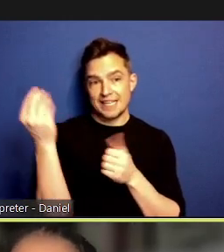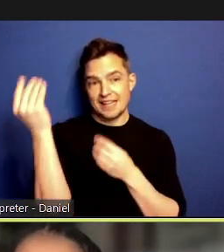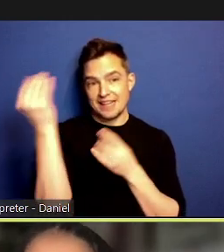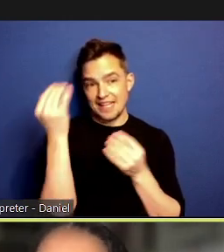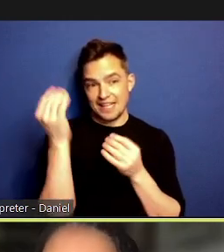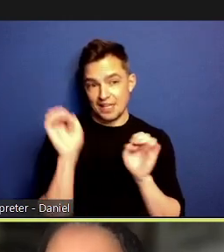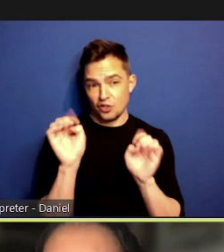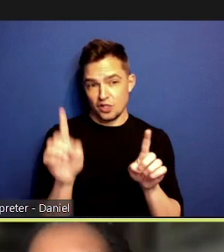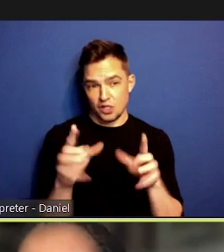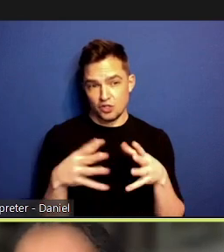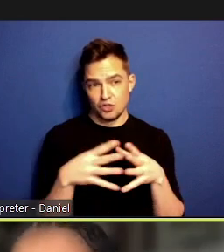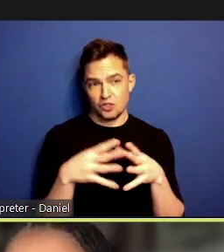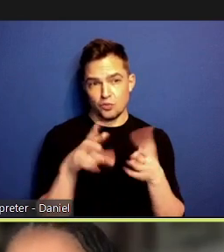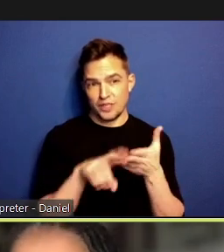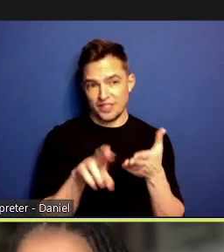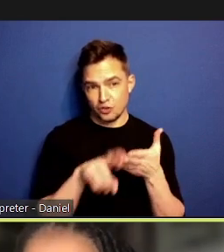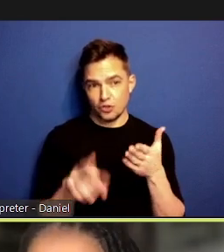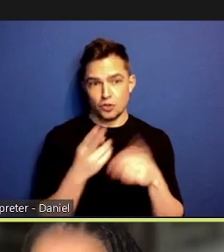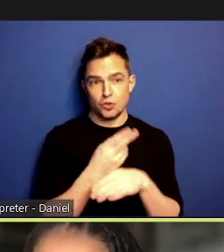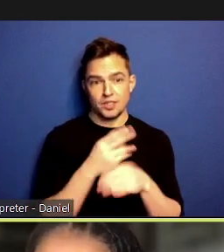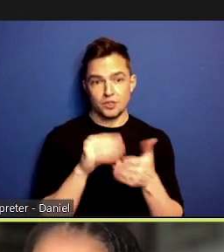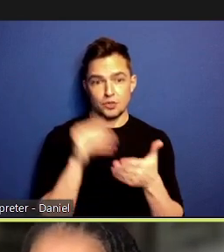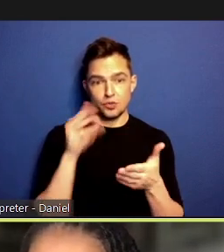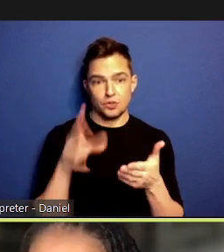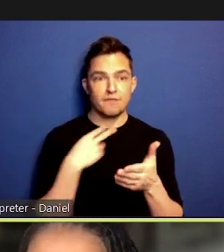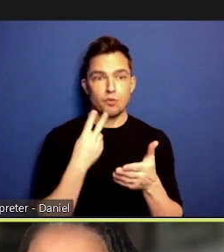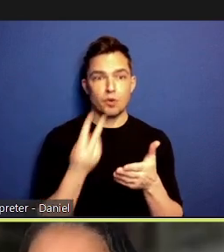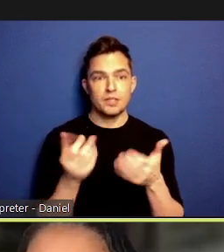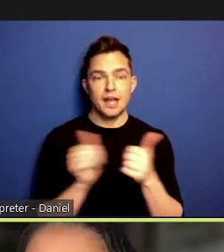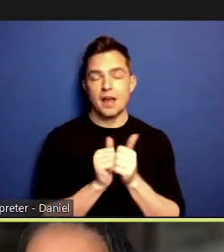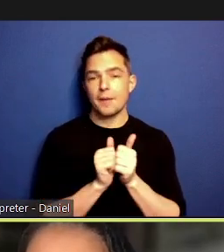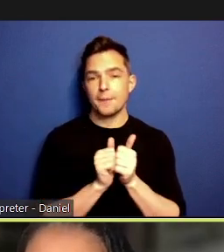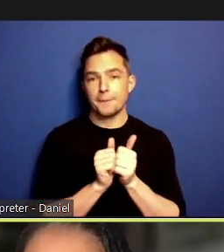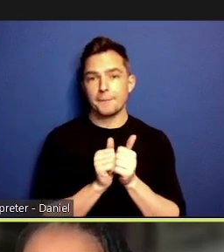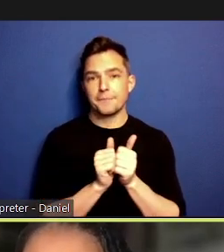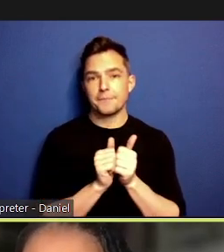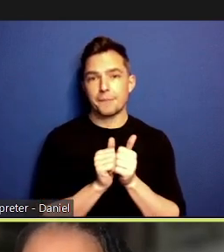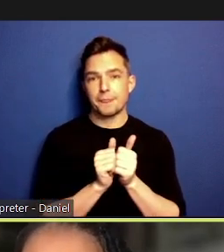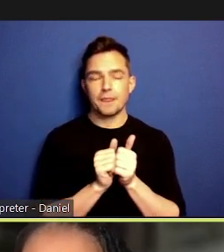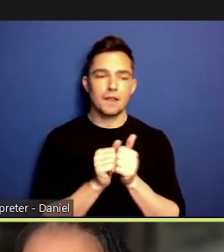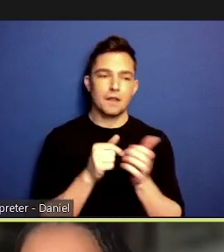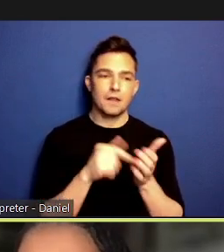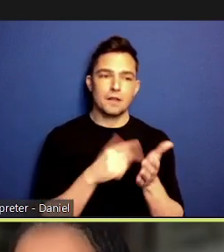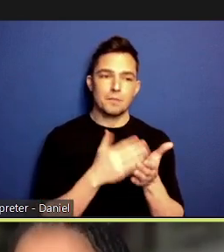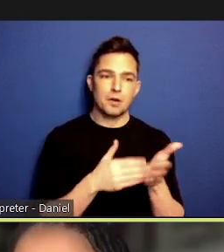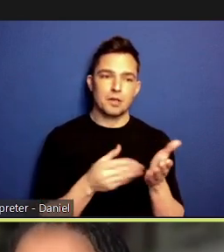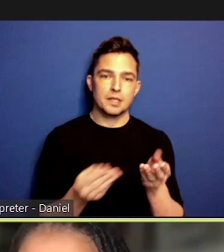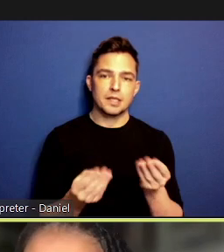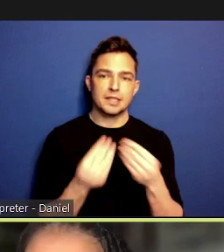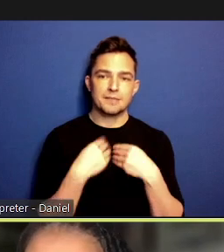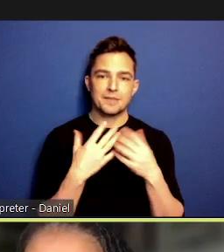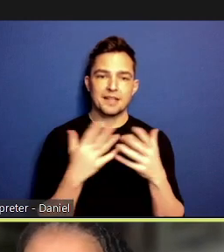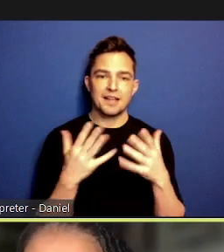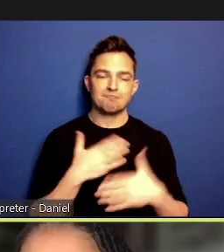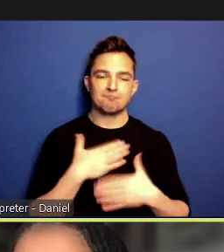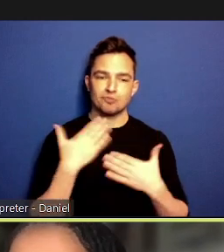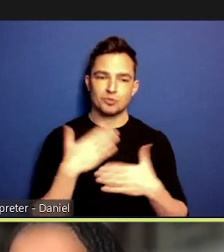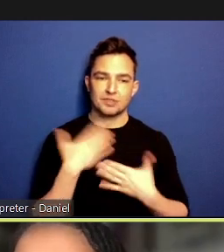research using students' voices? And this part gives me much joy. Right. Because a part